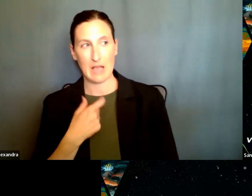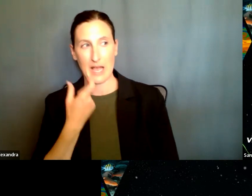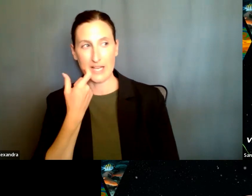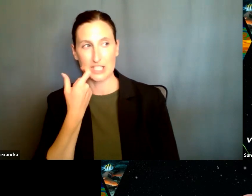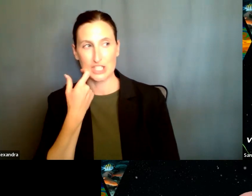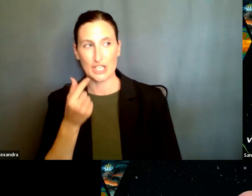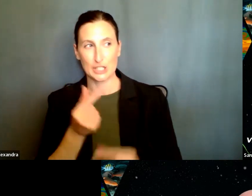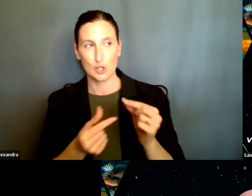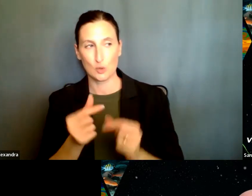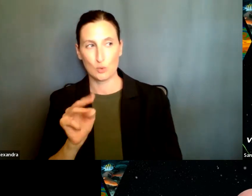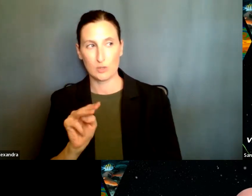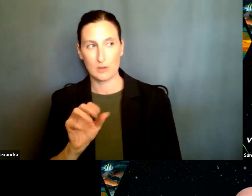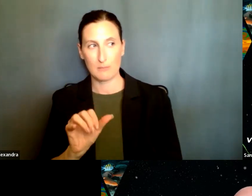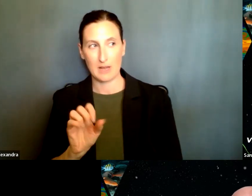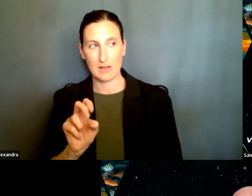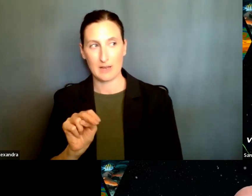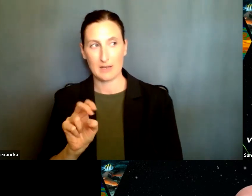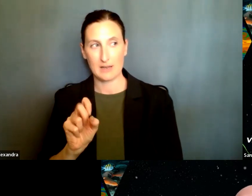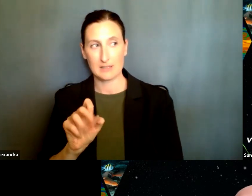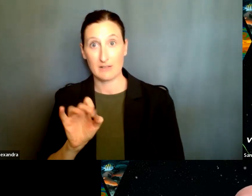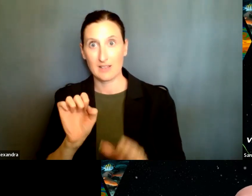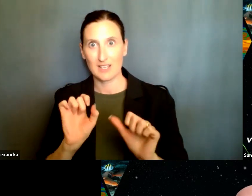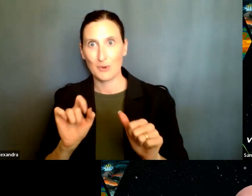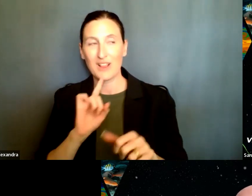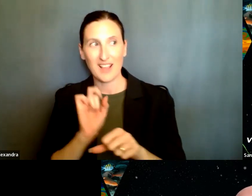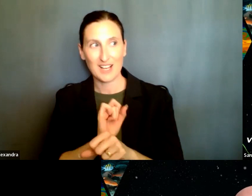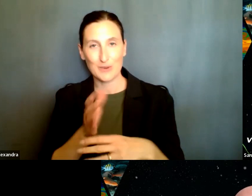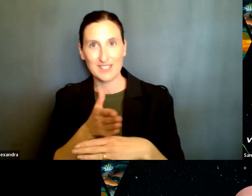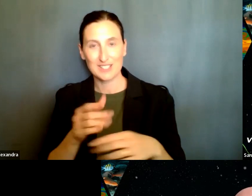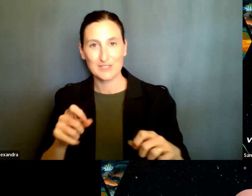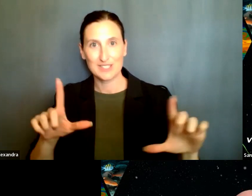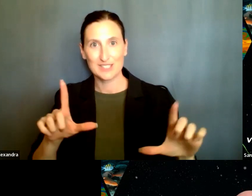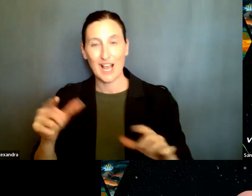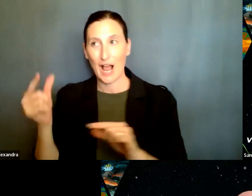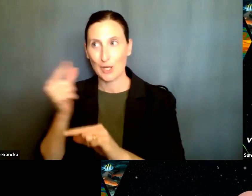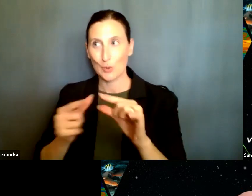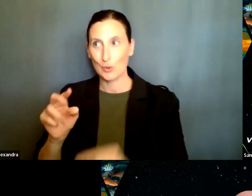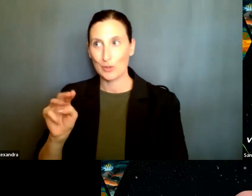Because I think this is probably helpful. I googled MyNSF and can't find it.